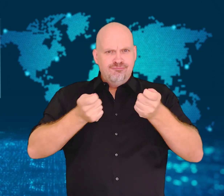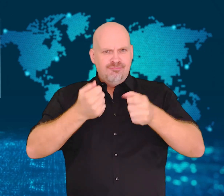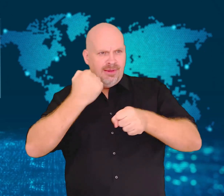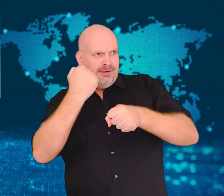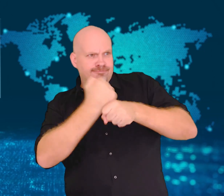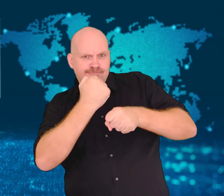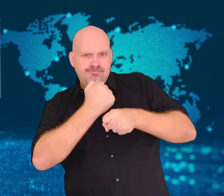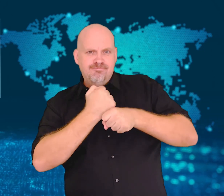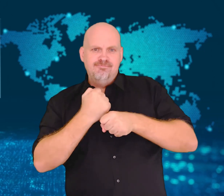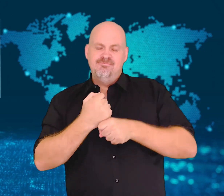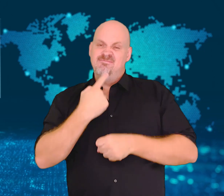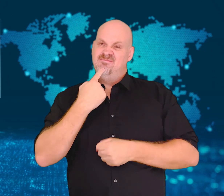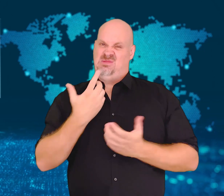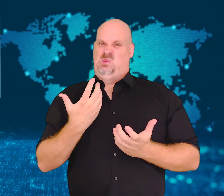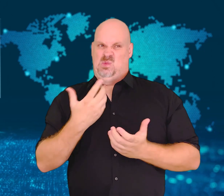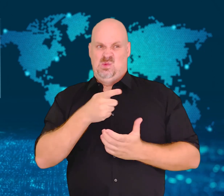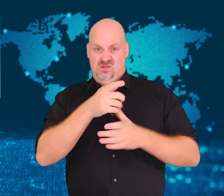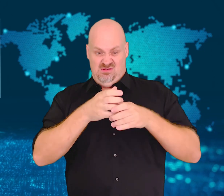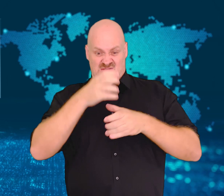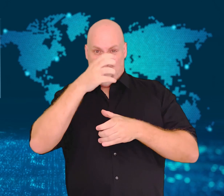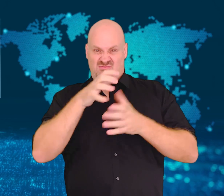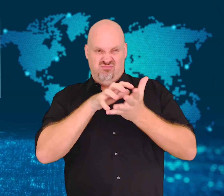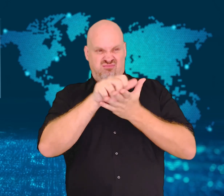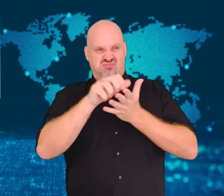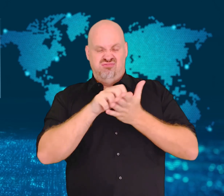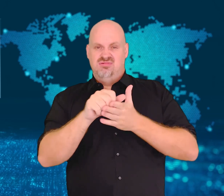said the damage is "irreparable."